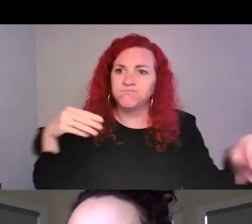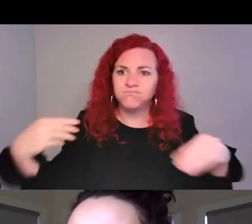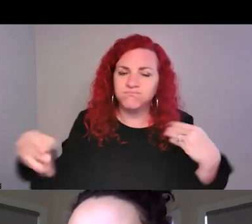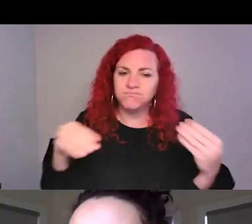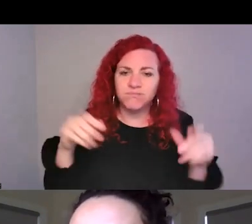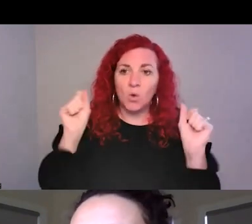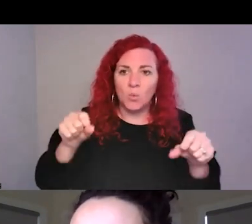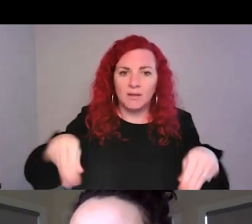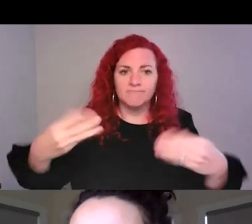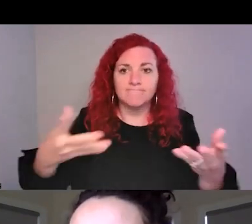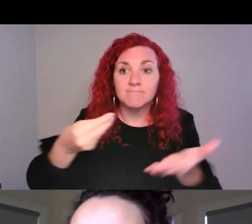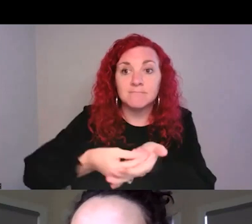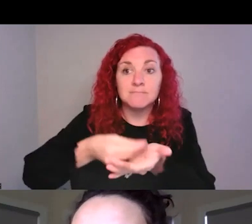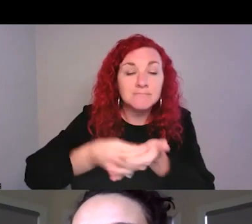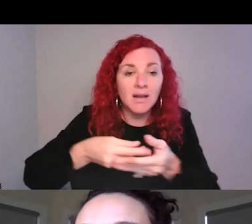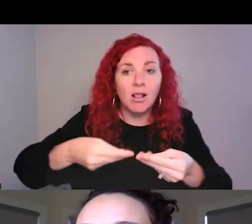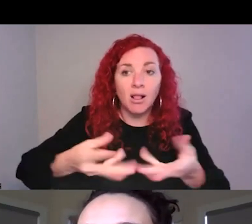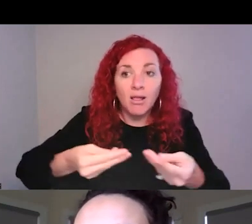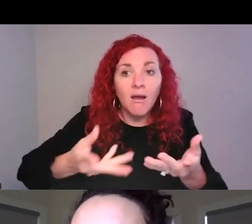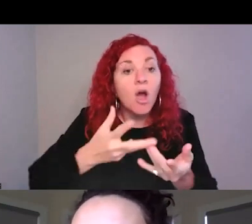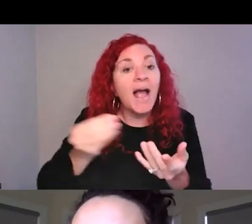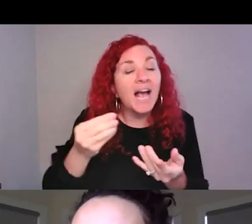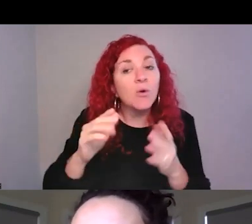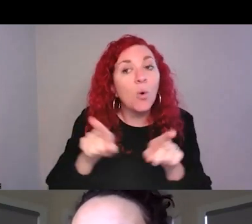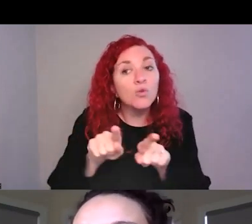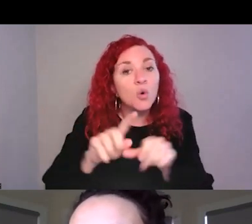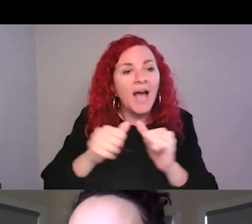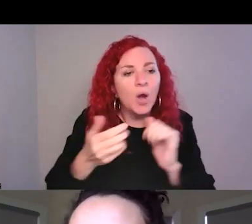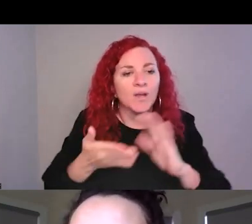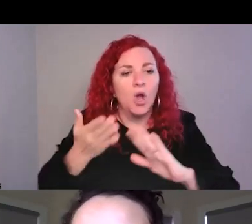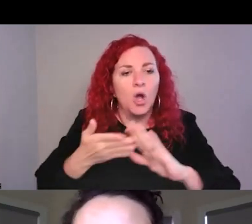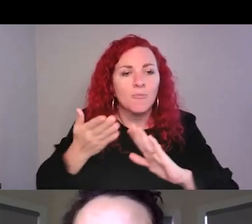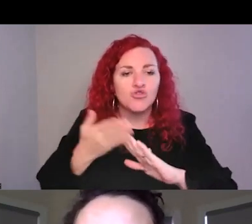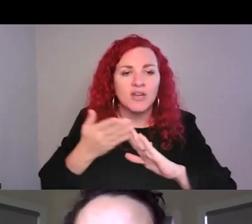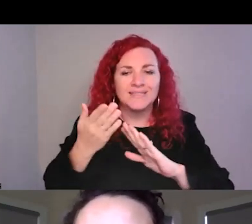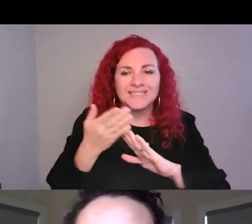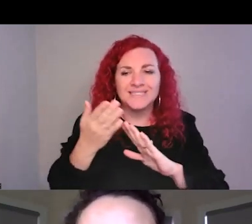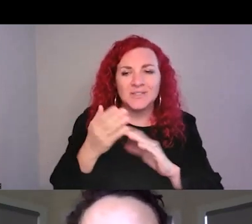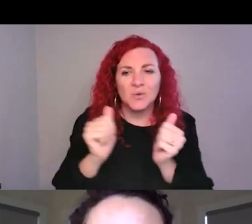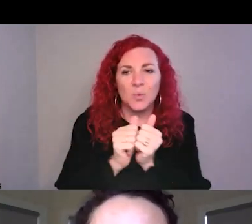FUNDS AND ALSO HOW WE CAN OPERATE AND LOOK THROUGH OTHER POLITICAL SYSTEM.